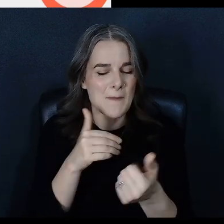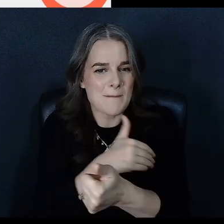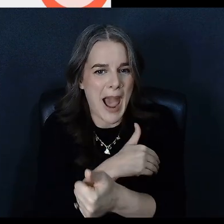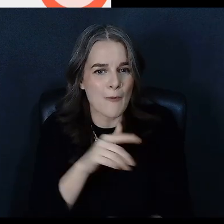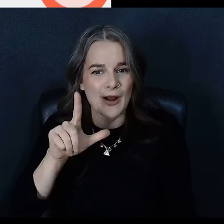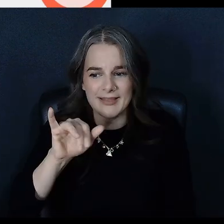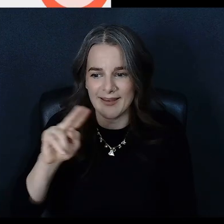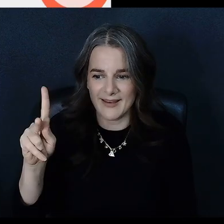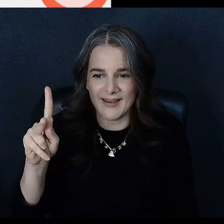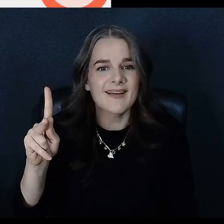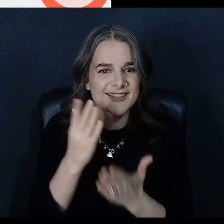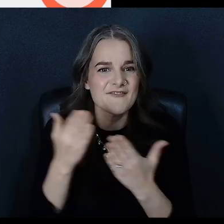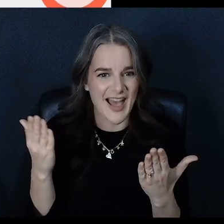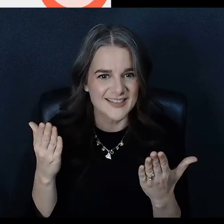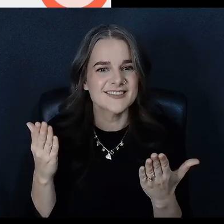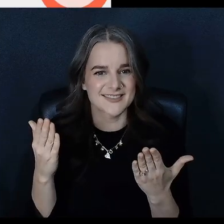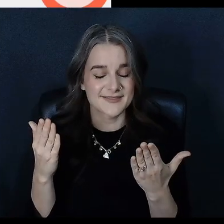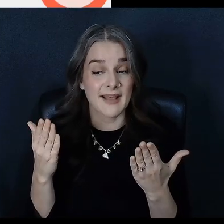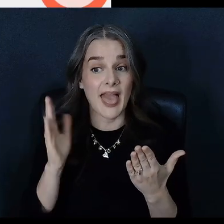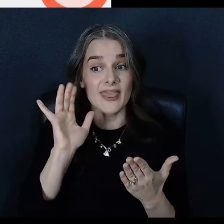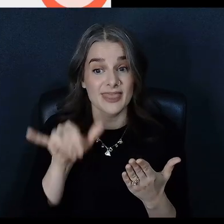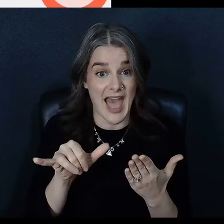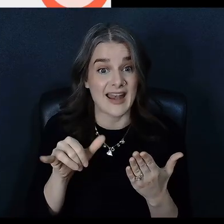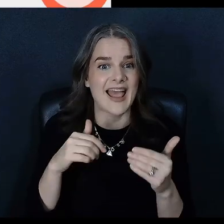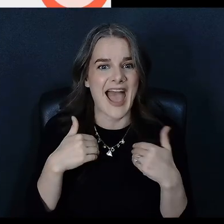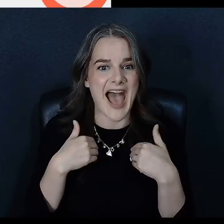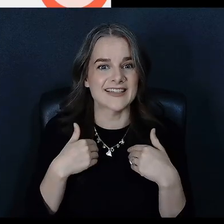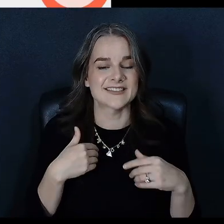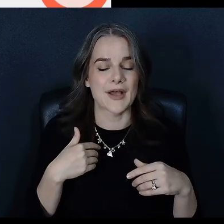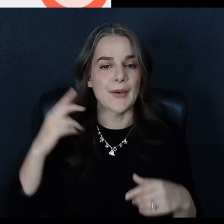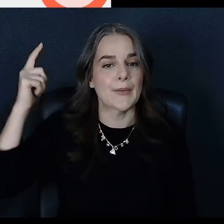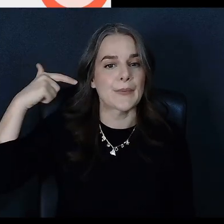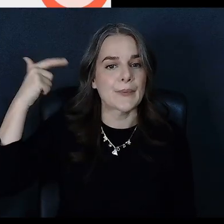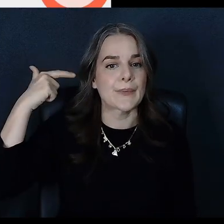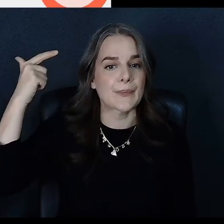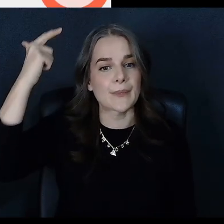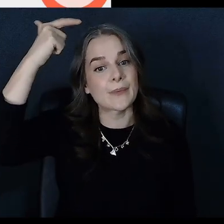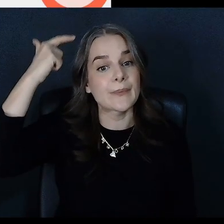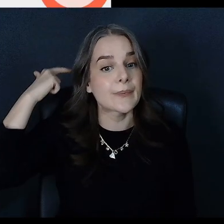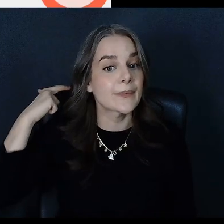And then the PowerLink has a hairdryer plugged into it. And when the student hits the switch,